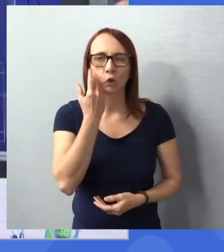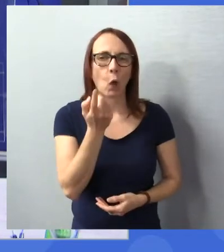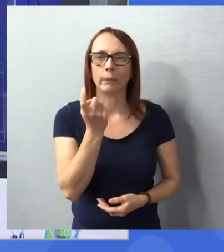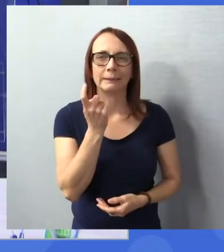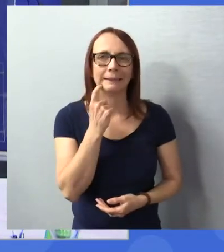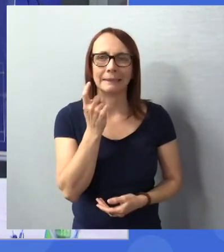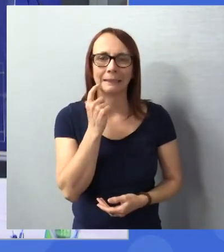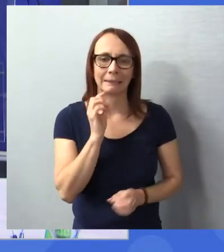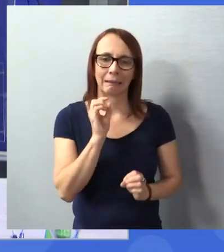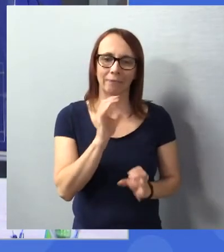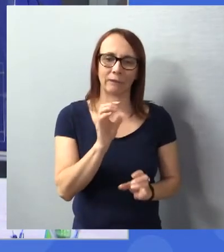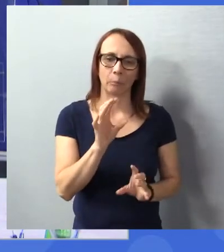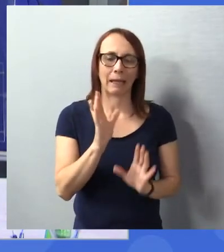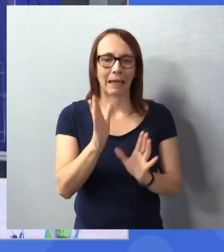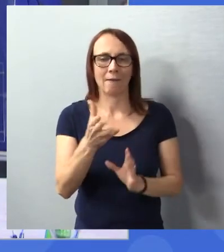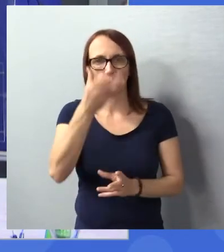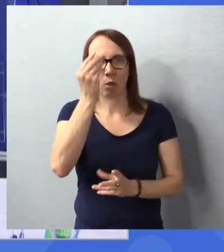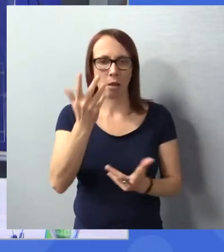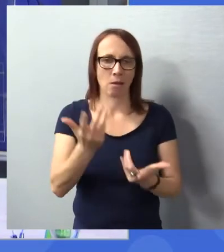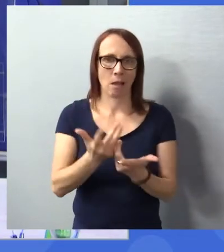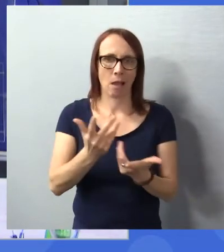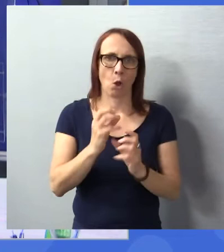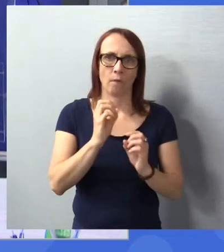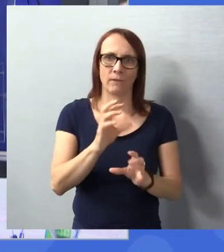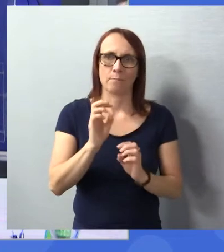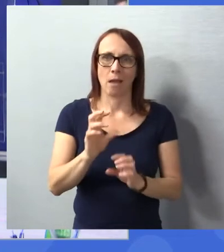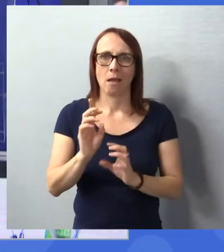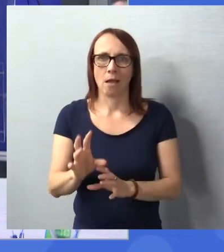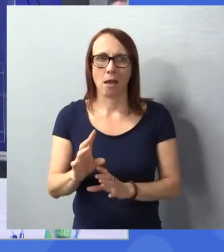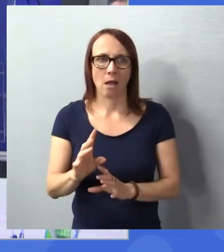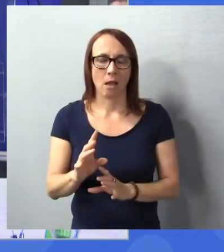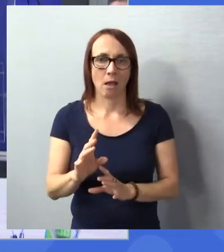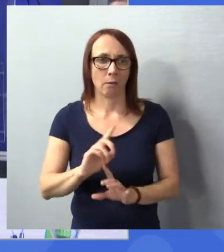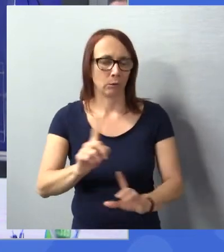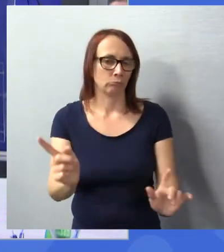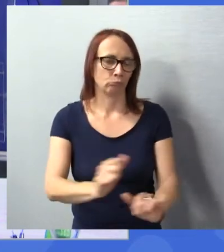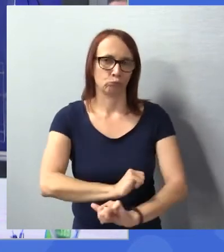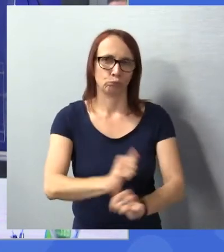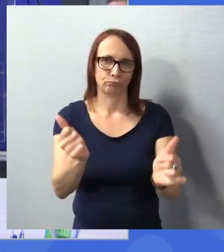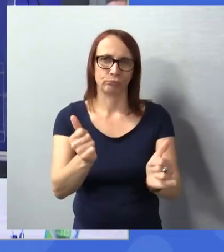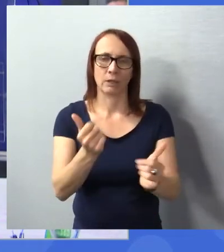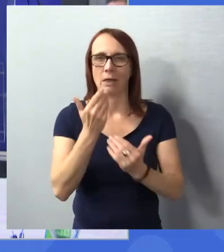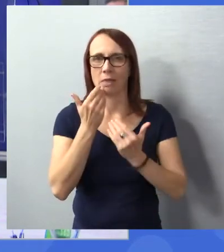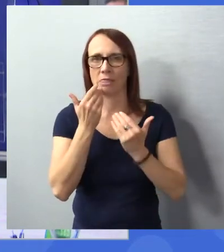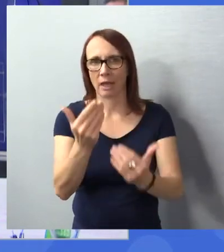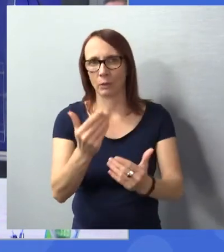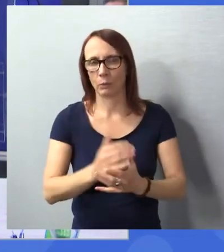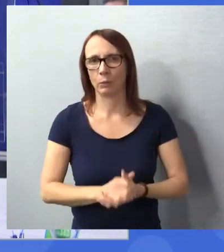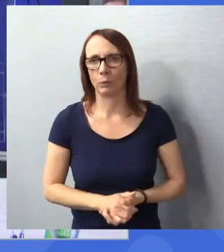it's something that you need to learn sometimes how to do it and you've done it all expertly so thank you and I'm sure there be so many opportunities to